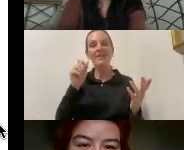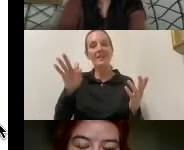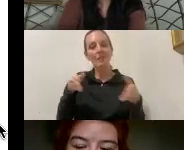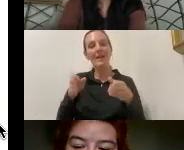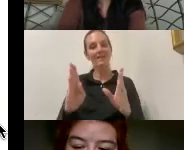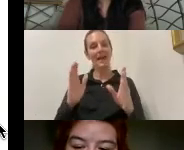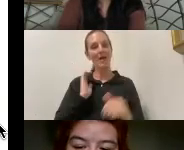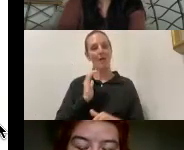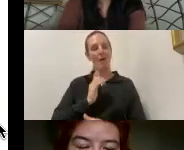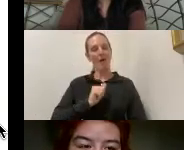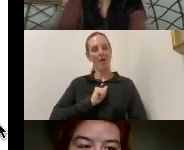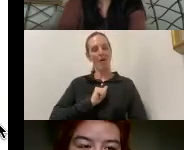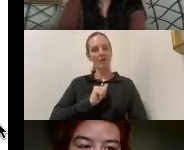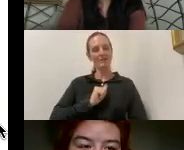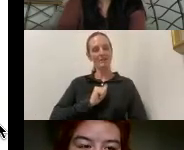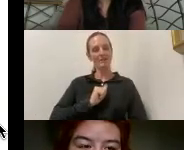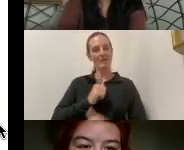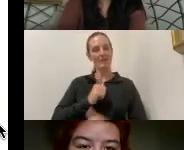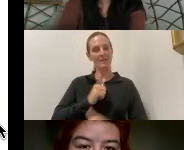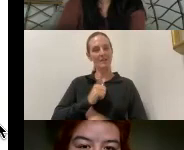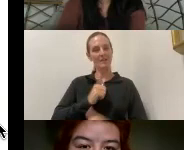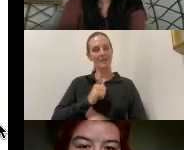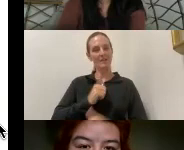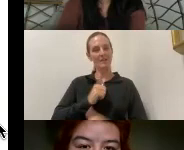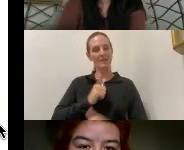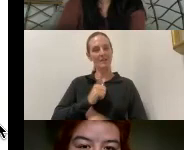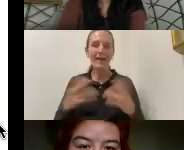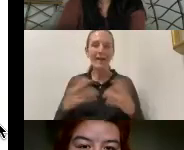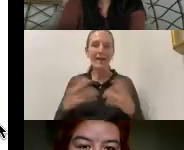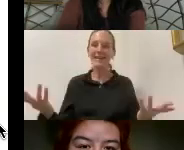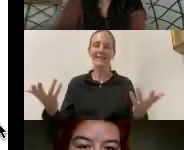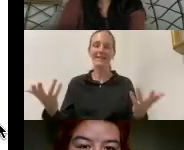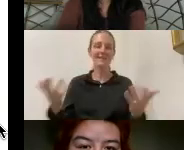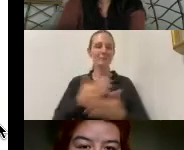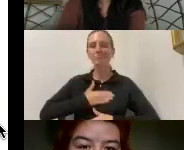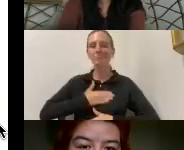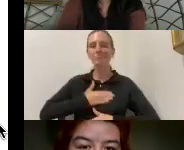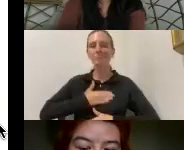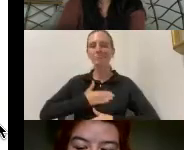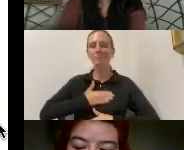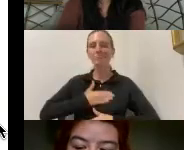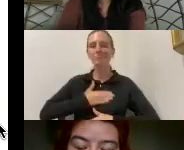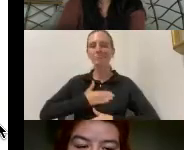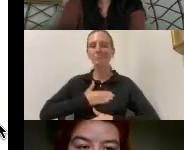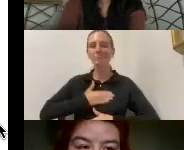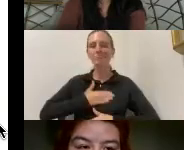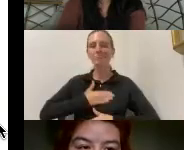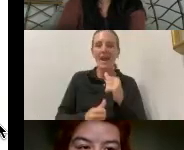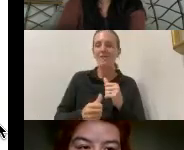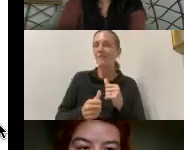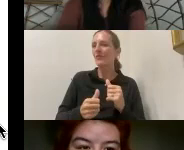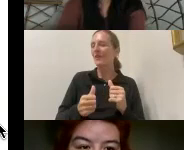Especially in the internet world you can feel claustrophobic almost with the news that comes